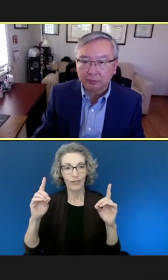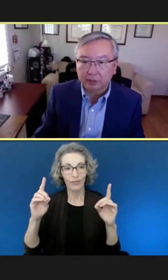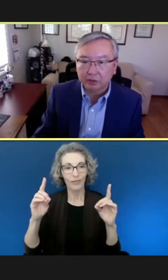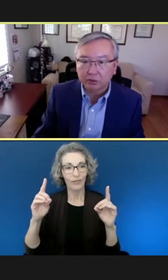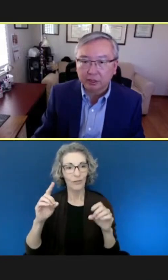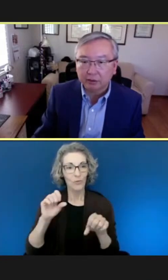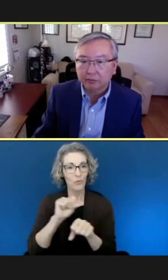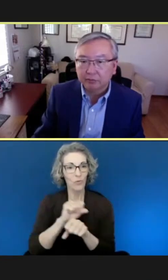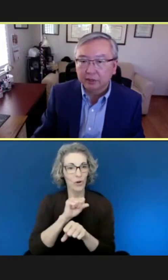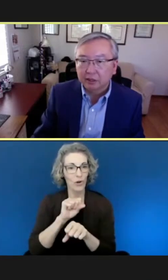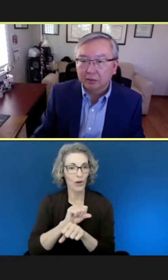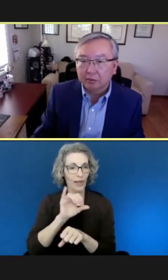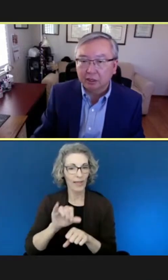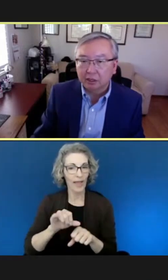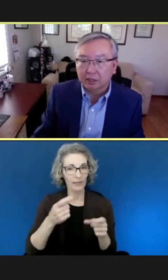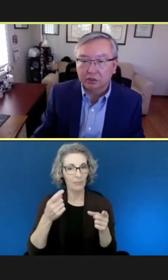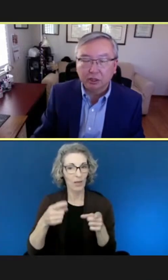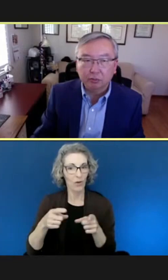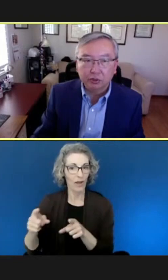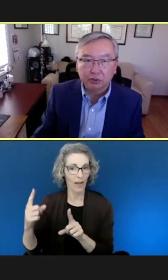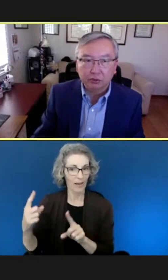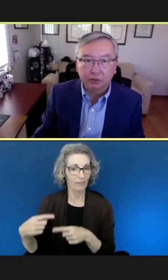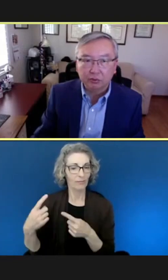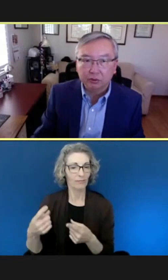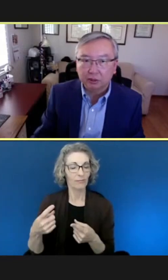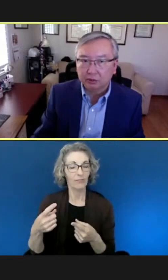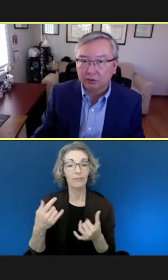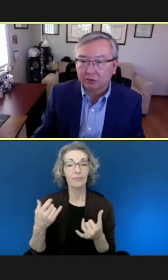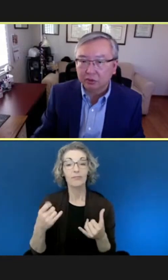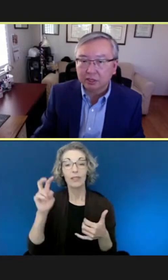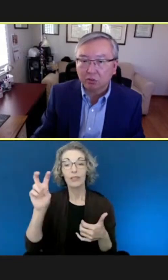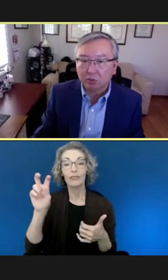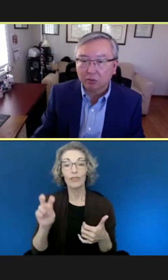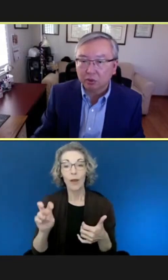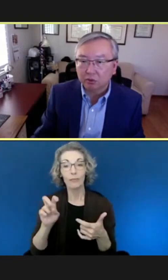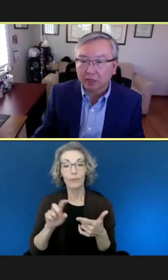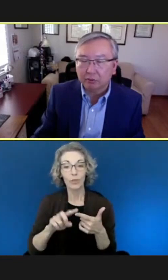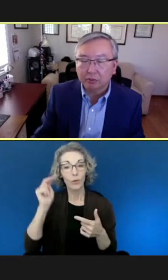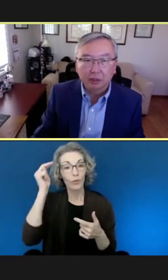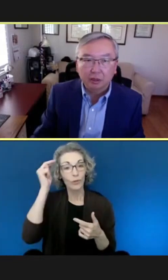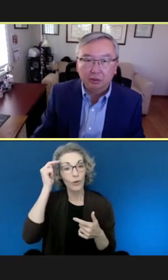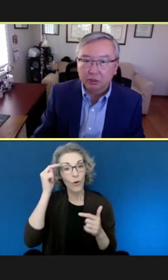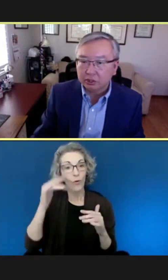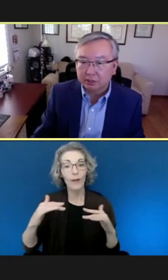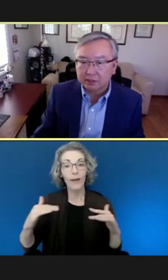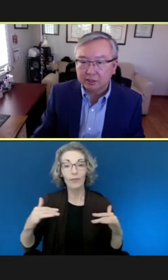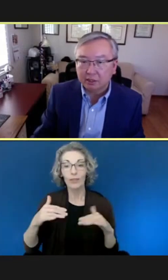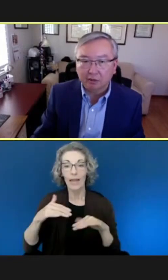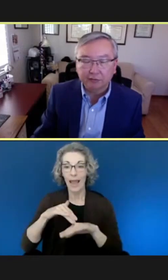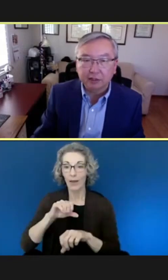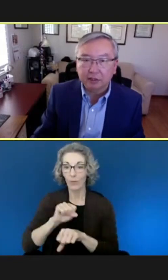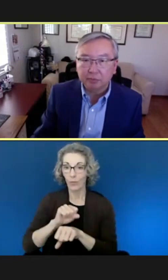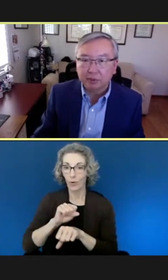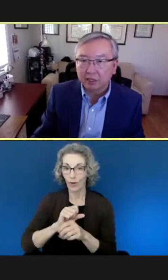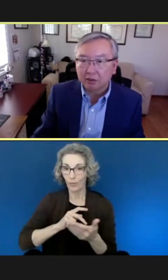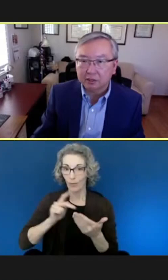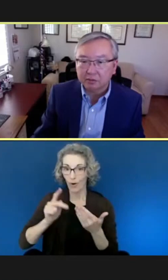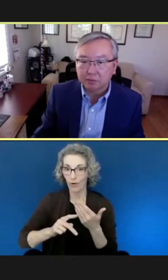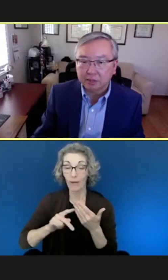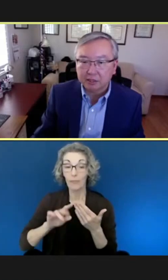jump to the Neurodiversity at Work Program, which is funded by Autism Speaks.